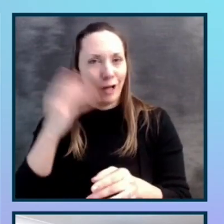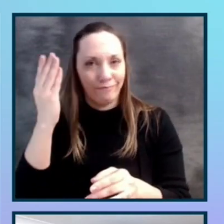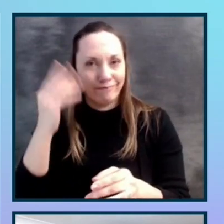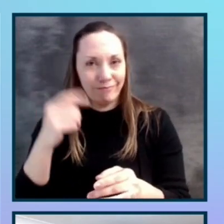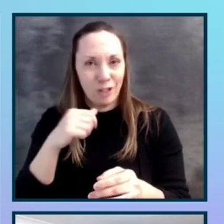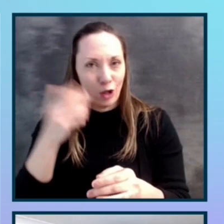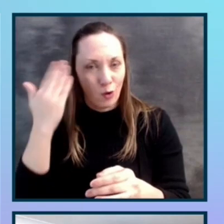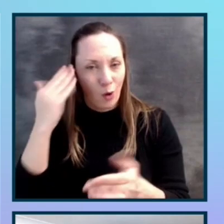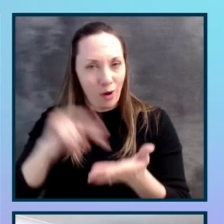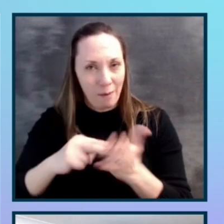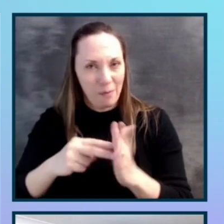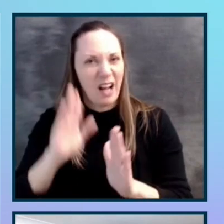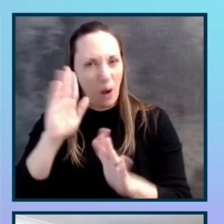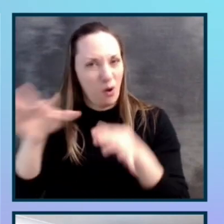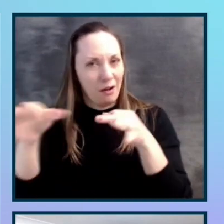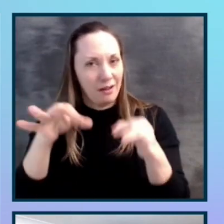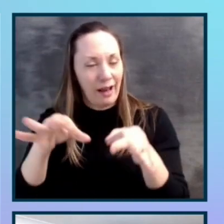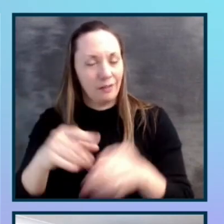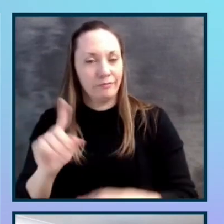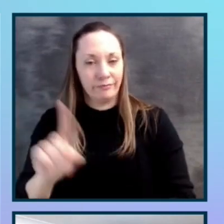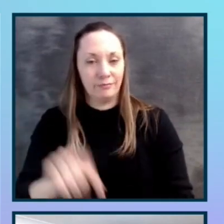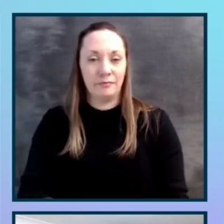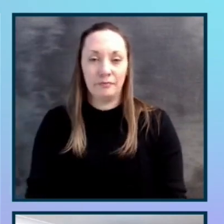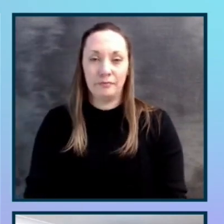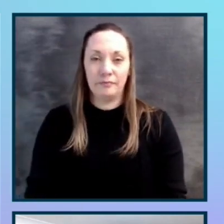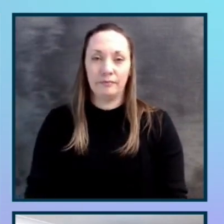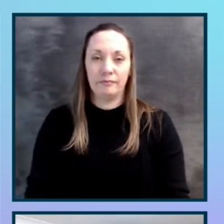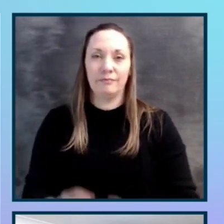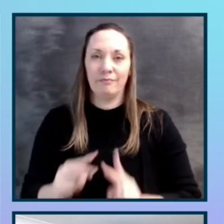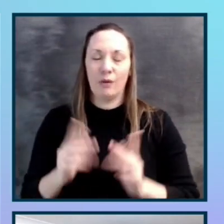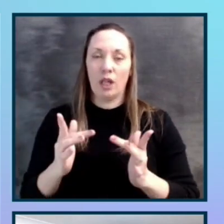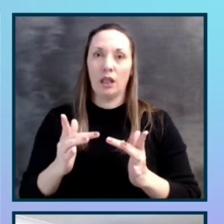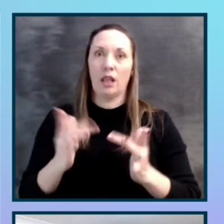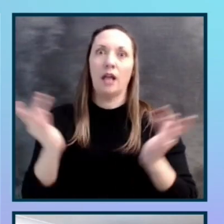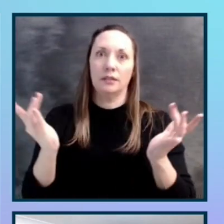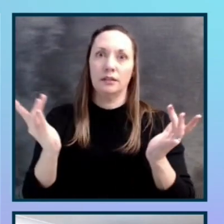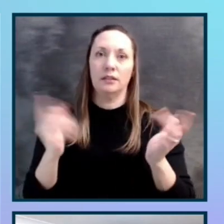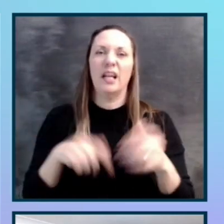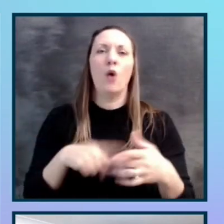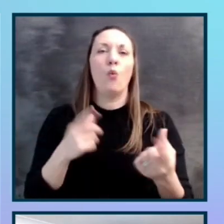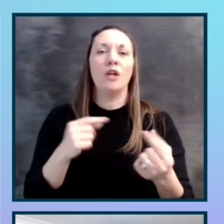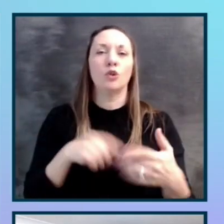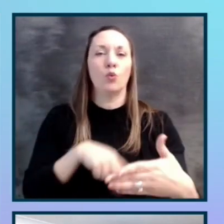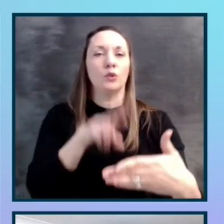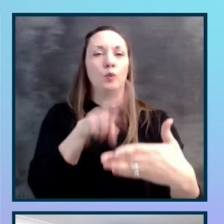[Narrator] On value one of two, option six of 16 controller deep a up for previous option